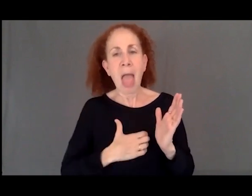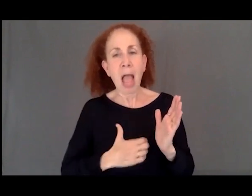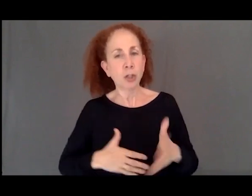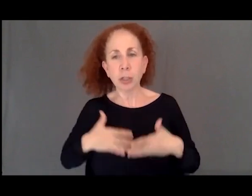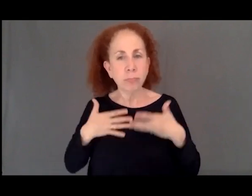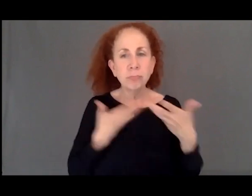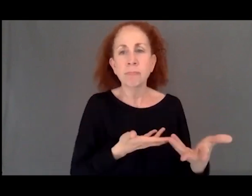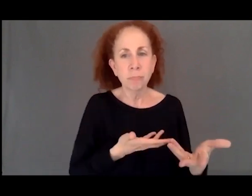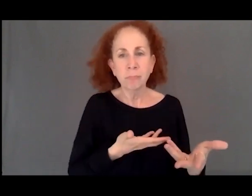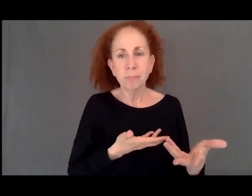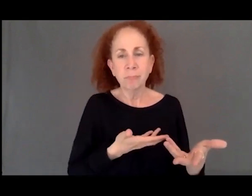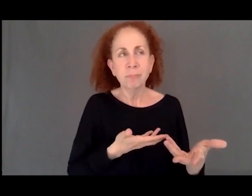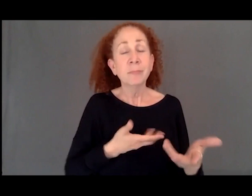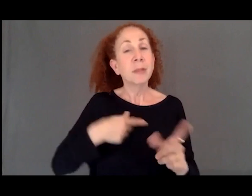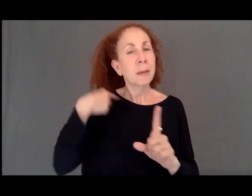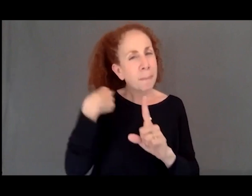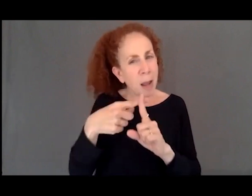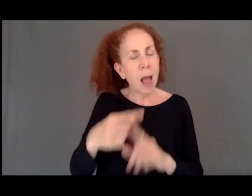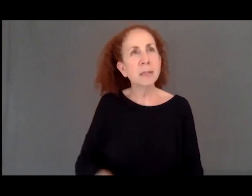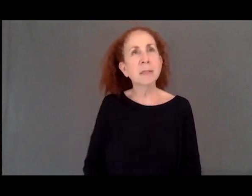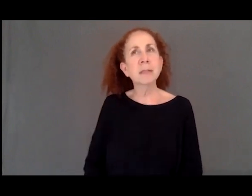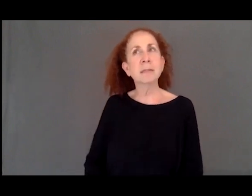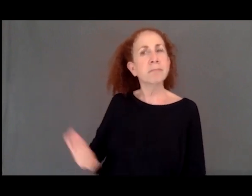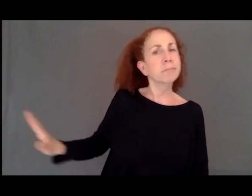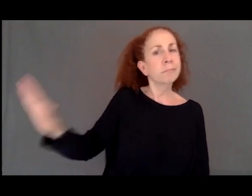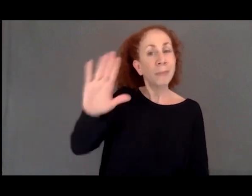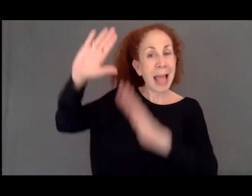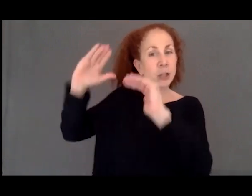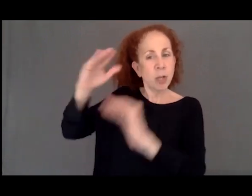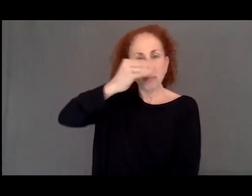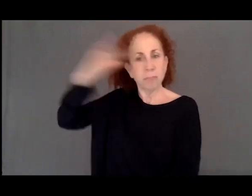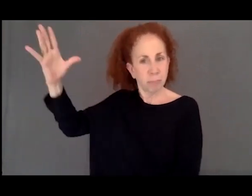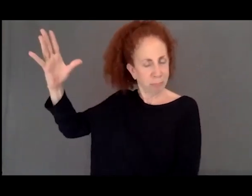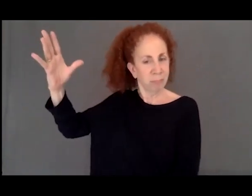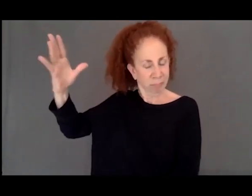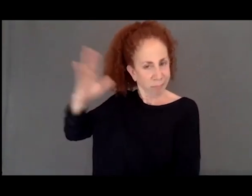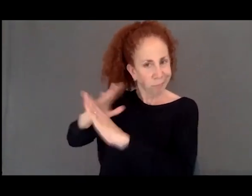and out of my refusal to heed the expectations of others.